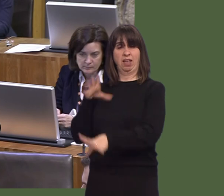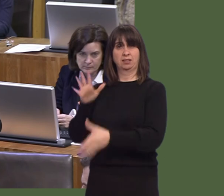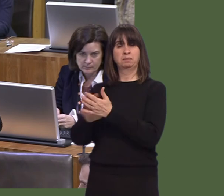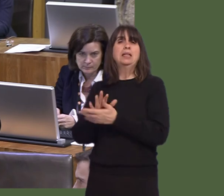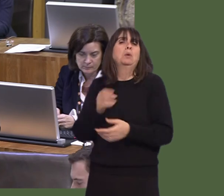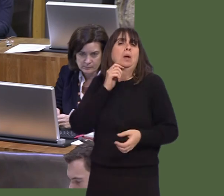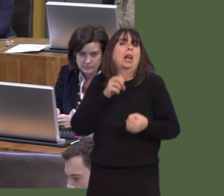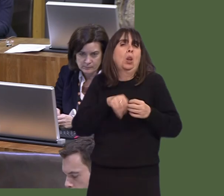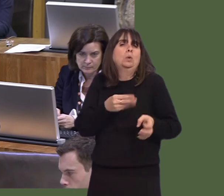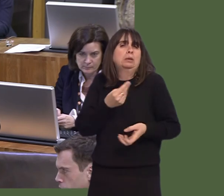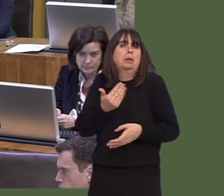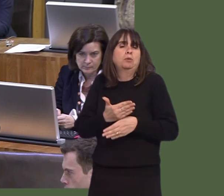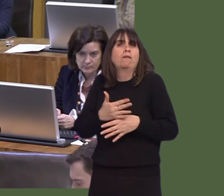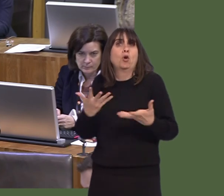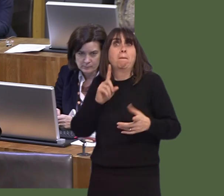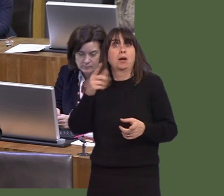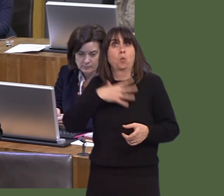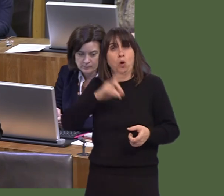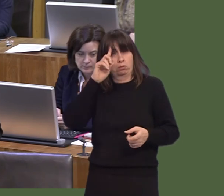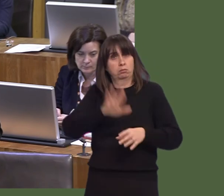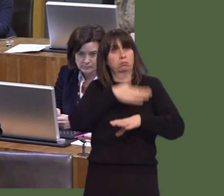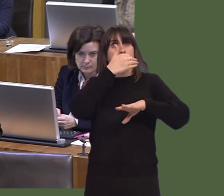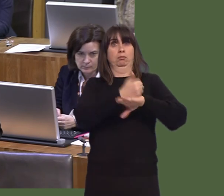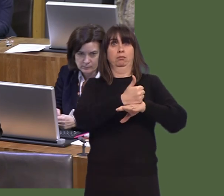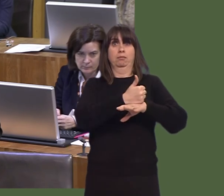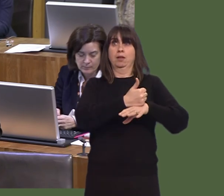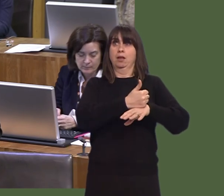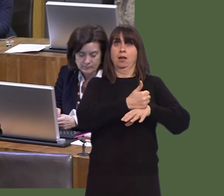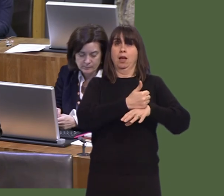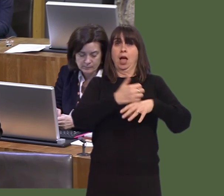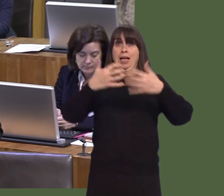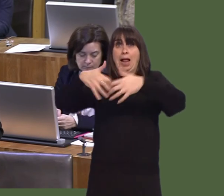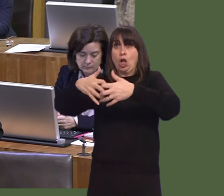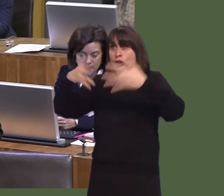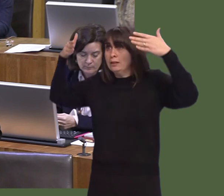OAQ51776 Carwyn Jones AM: We take animal welfare seriously and expect others to do so too.